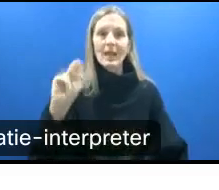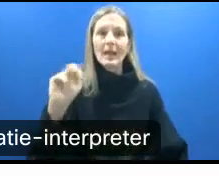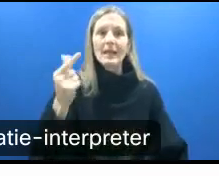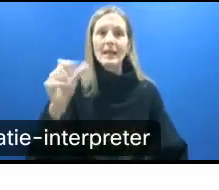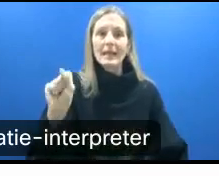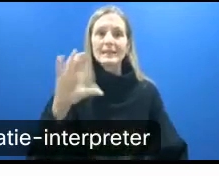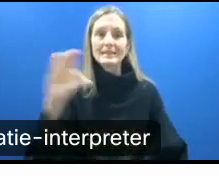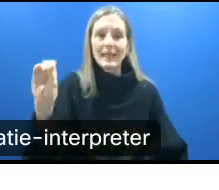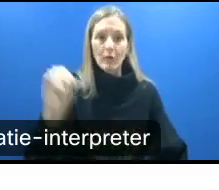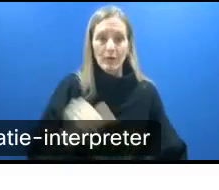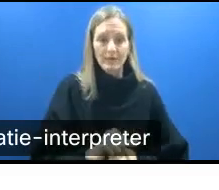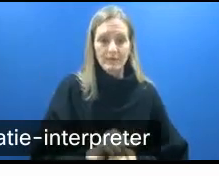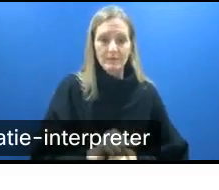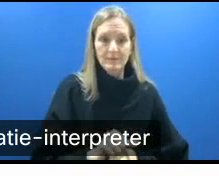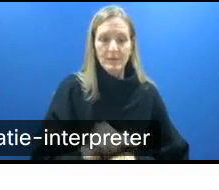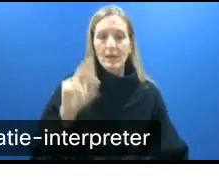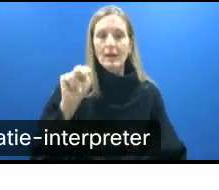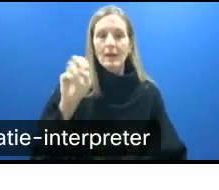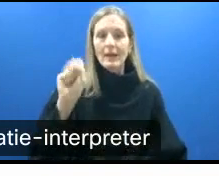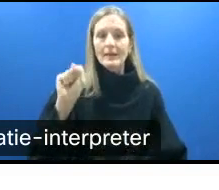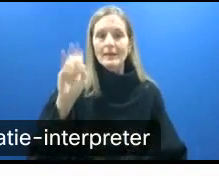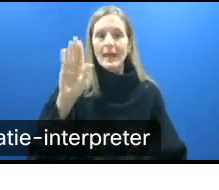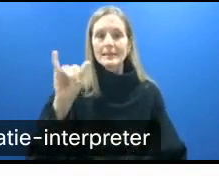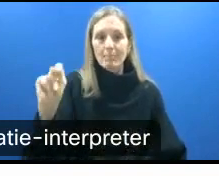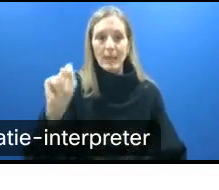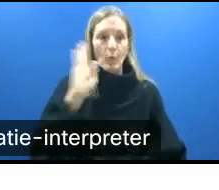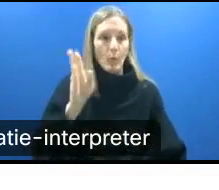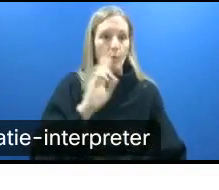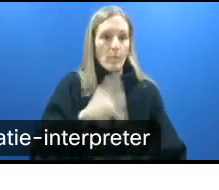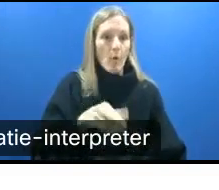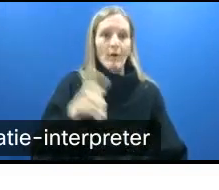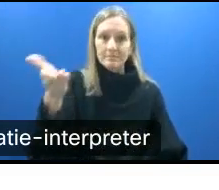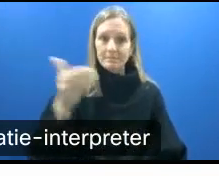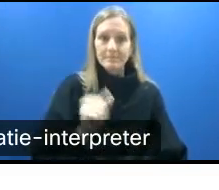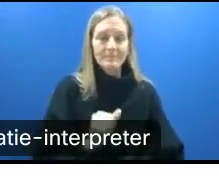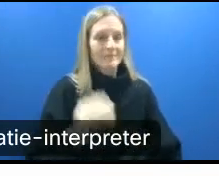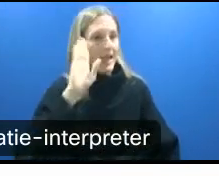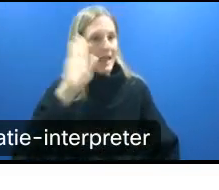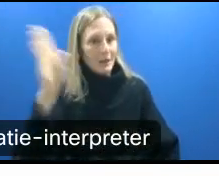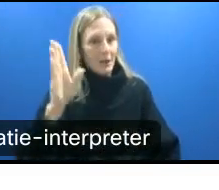Joel James will report the kings county. Hi good evening. Good evening.